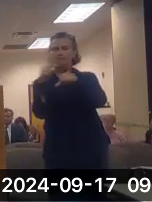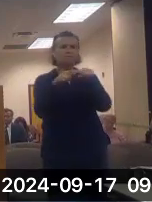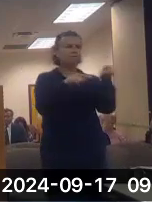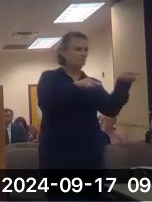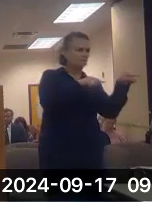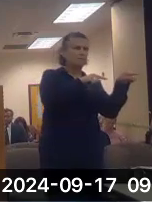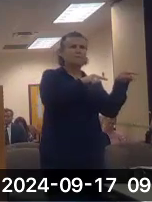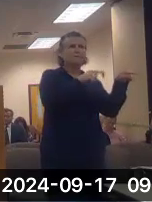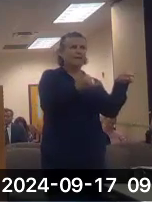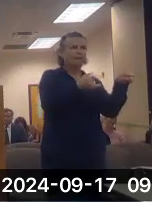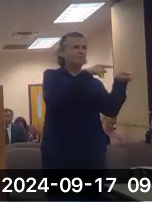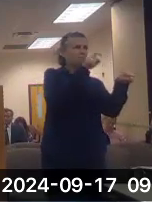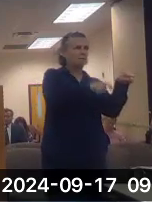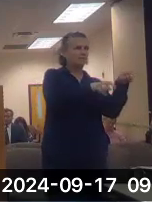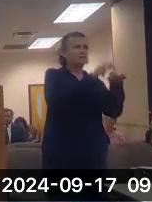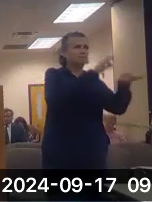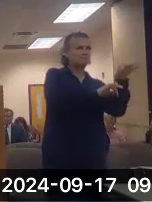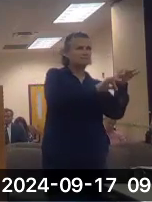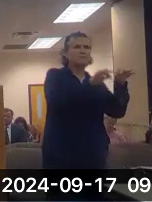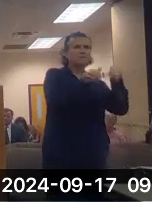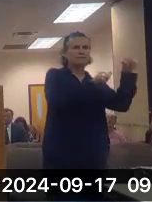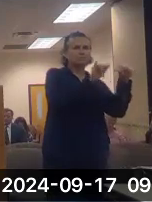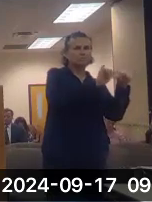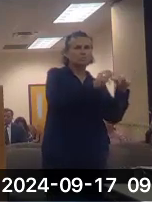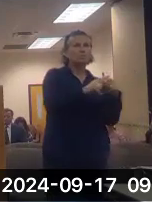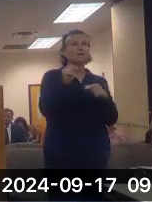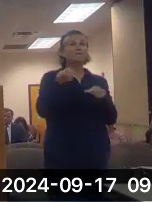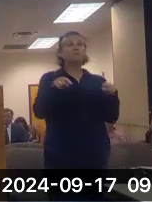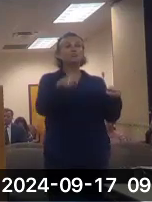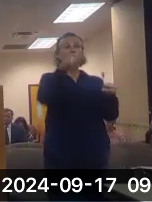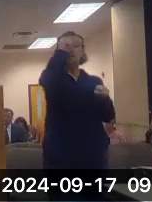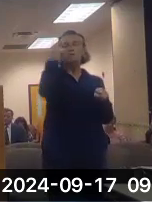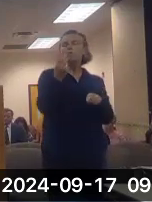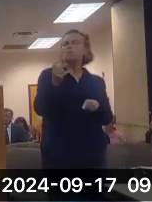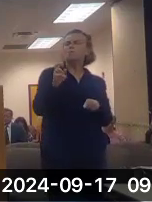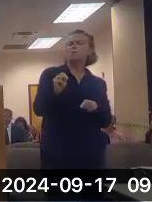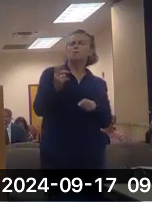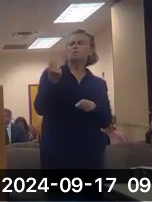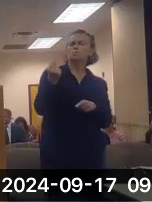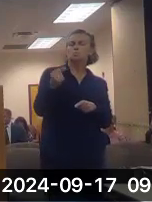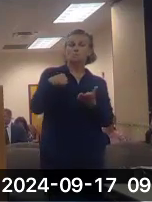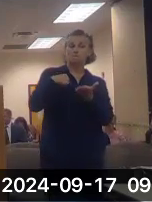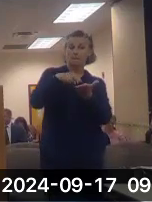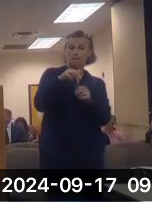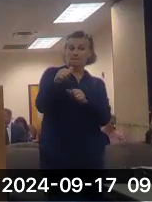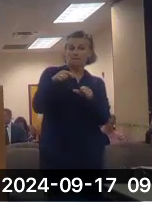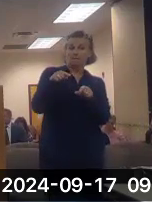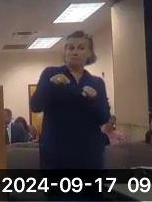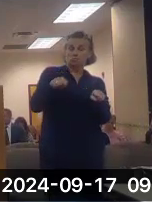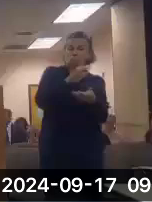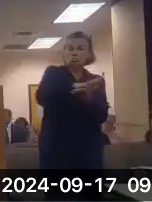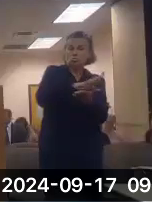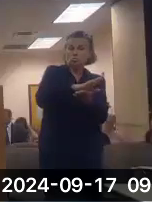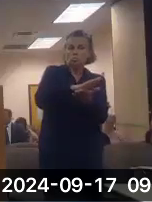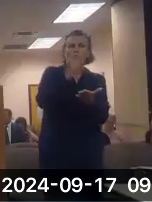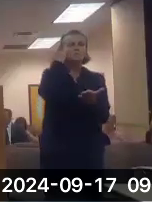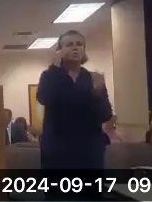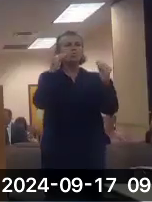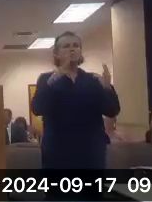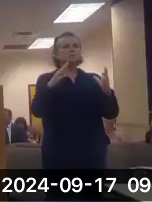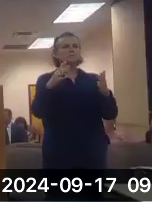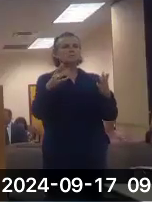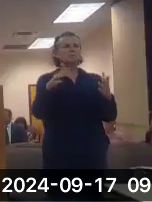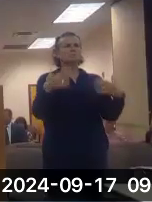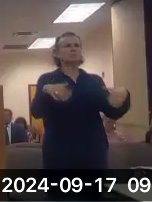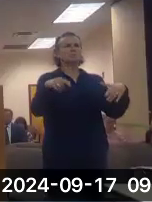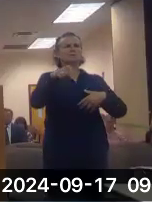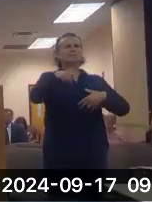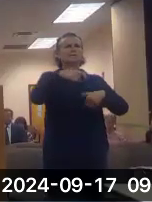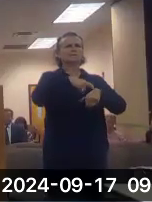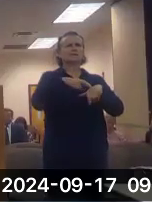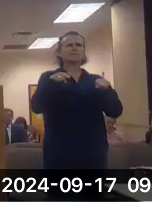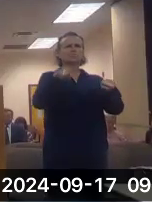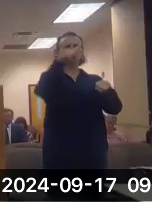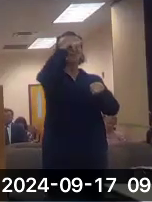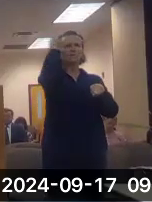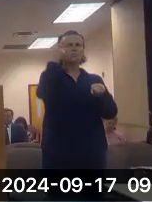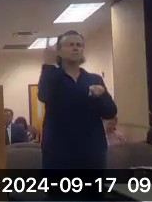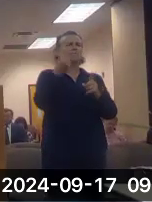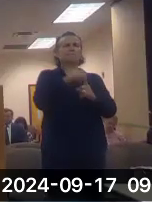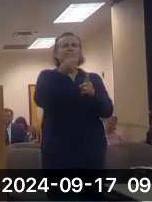Reginald Parson: If a school employee experiences a medical condition in the summer, does the paid leave start once school begins. How does that work during the summer? Break some school